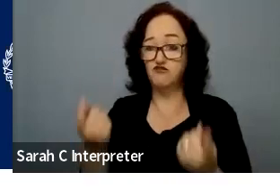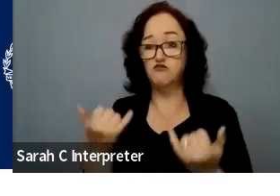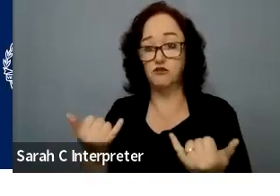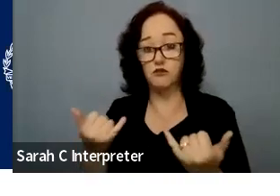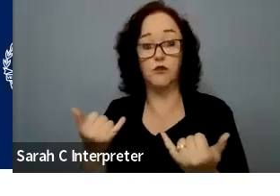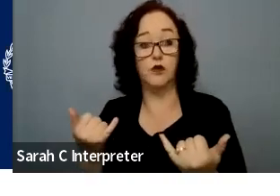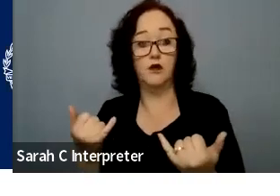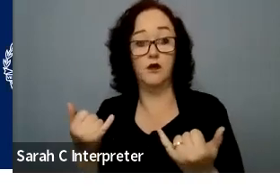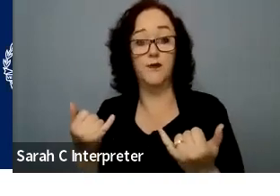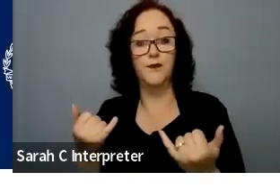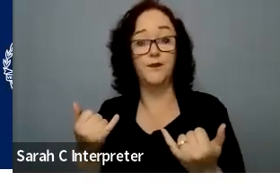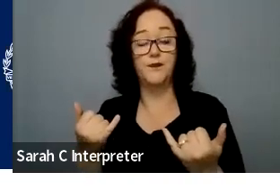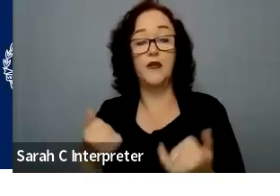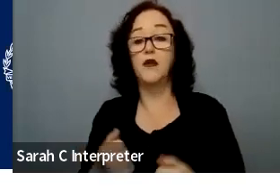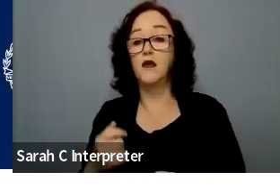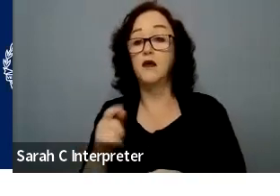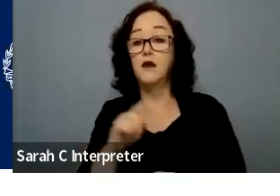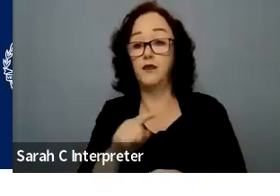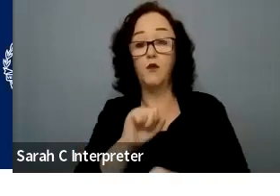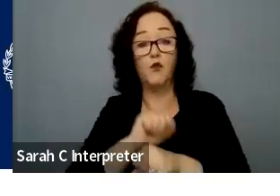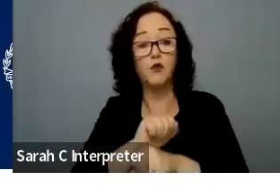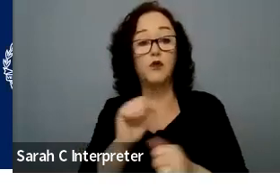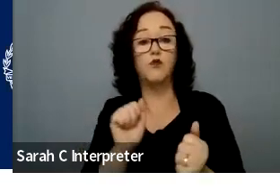have worked with the national league for nursing to make materials on disability,